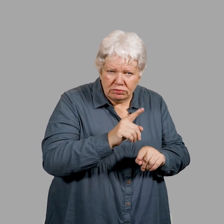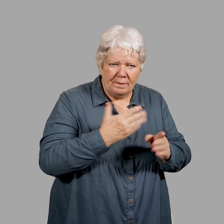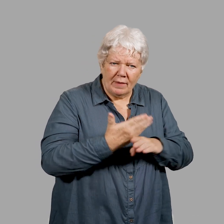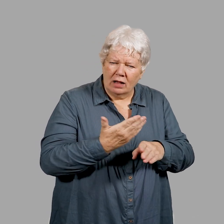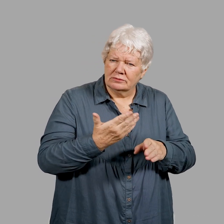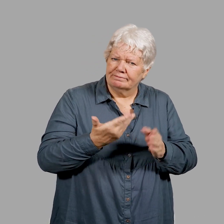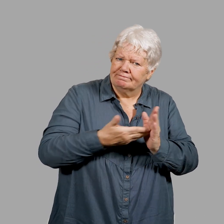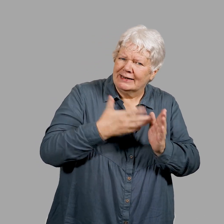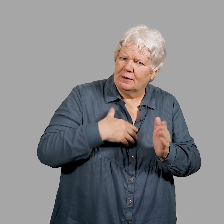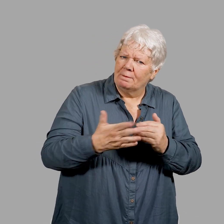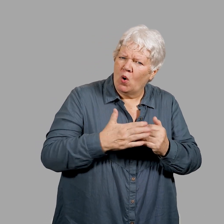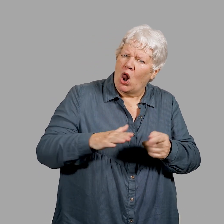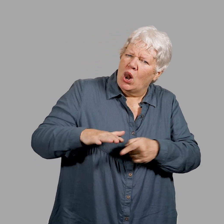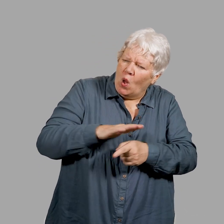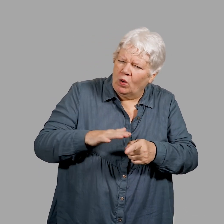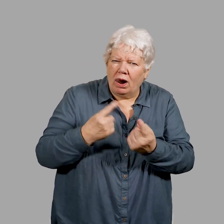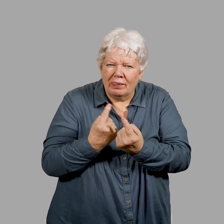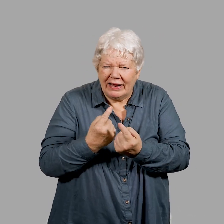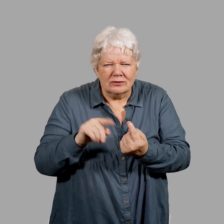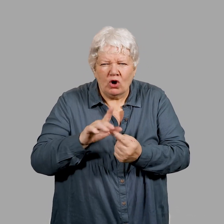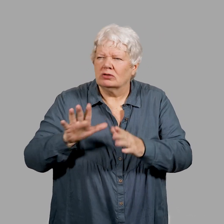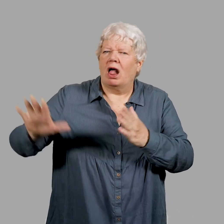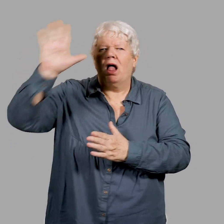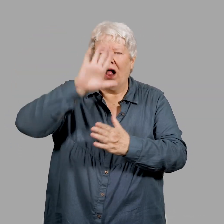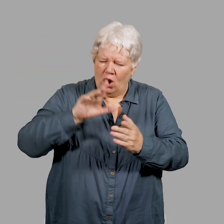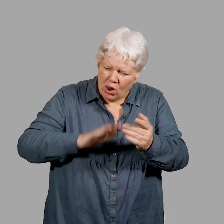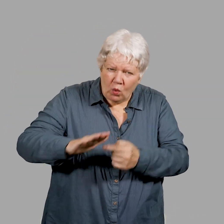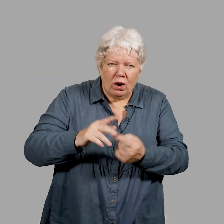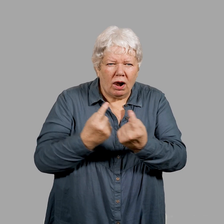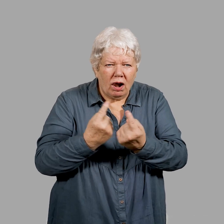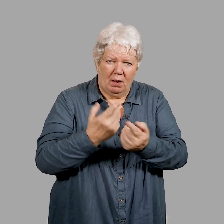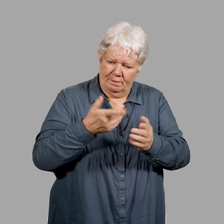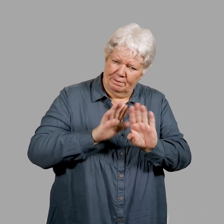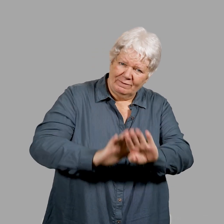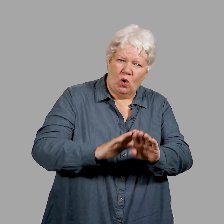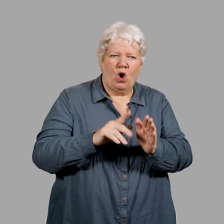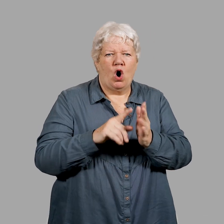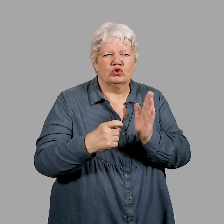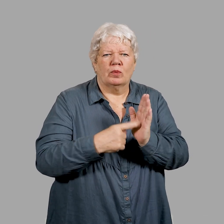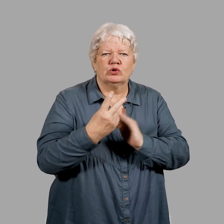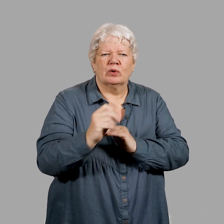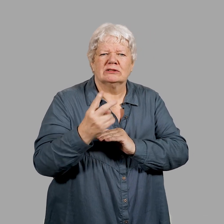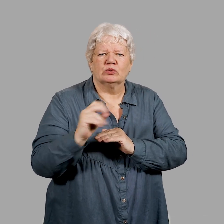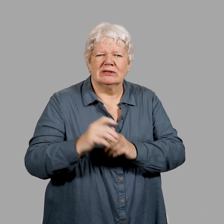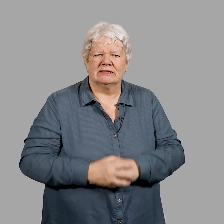and include more ‘local’ actions by October 2020.